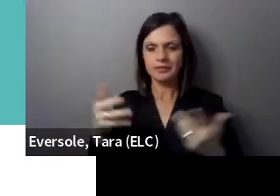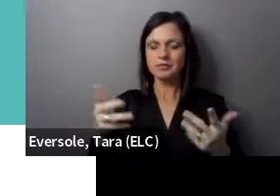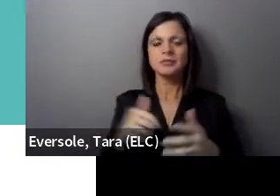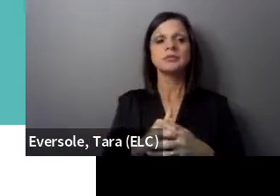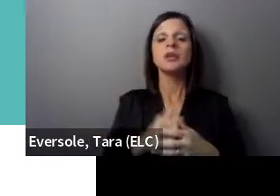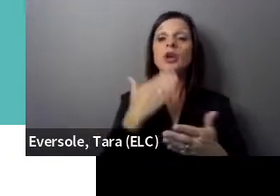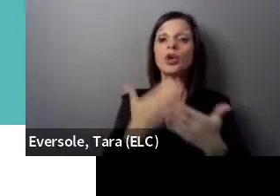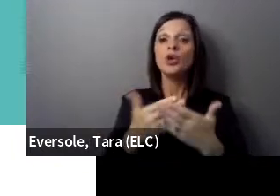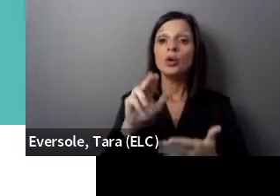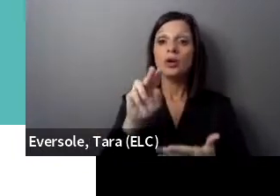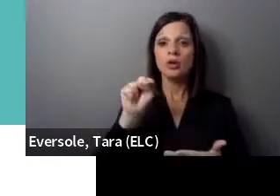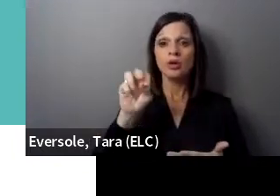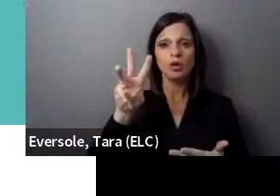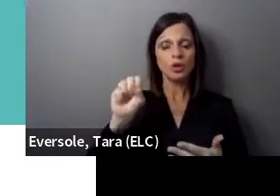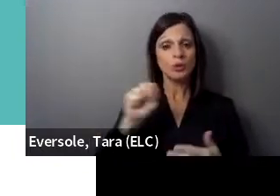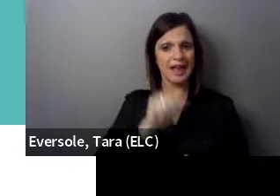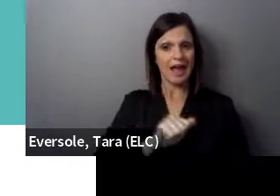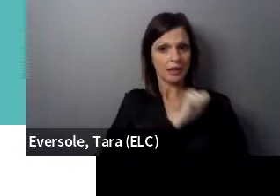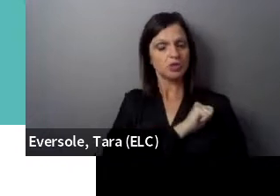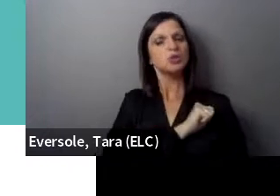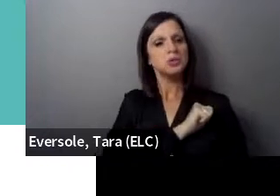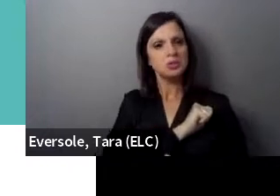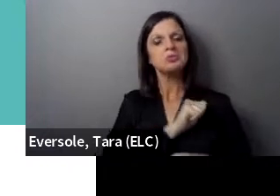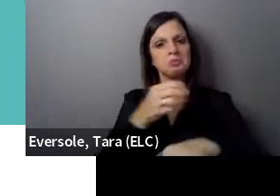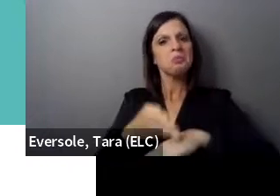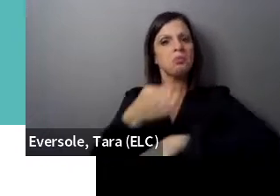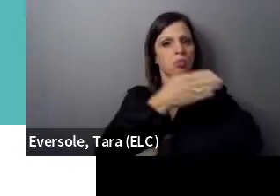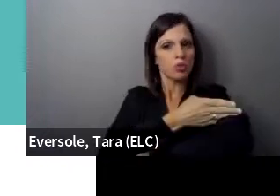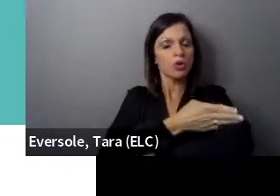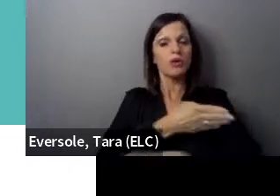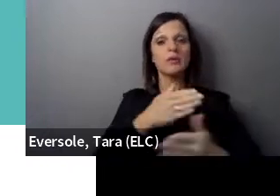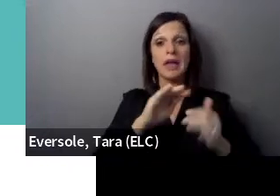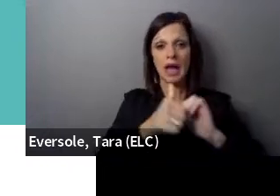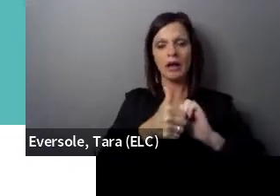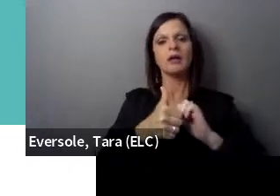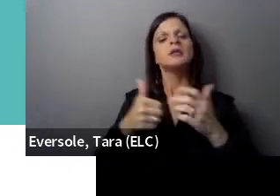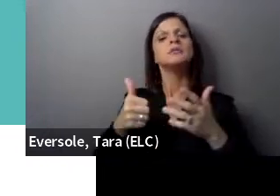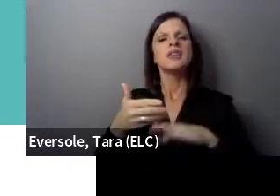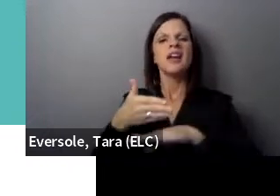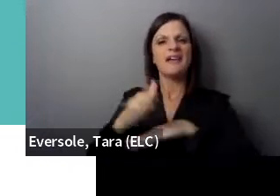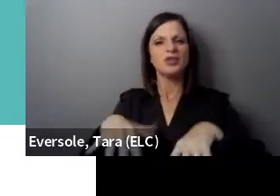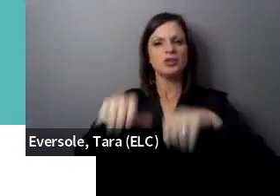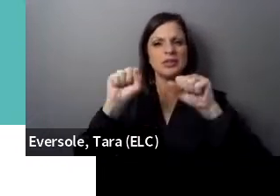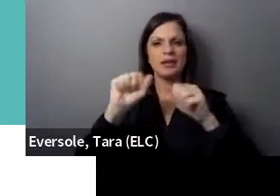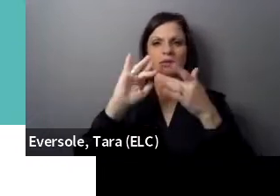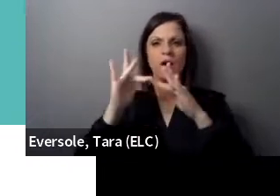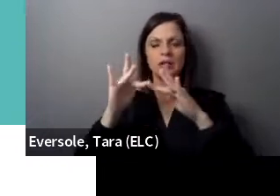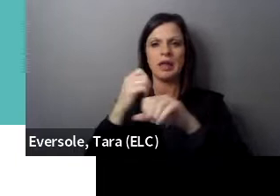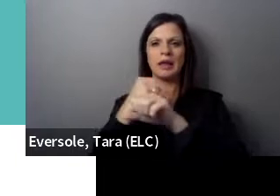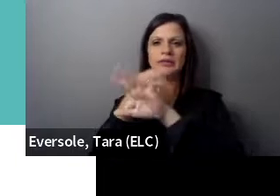to treat them that way. The good news, is that attitudes towards people with substance use disorders did improve after they take an online training module.